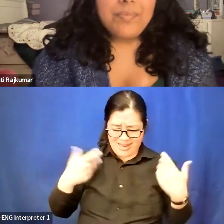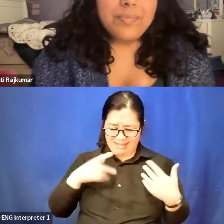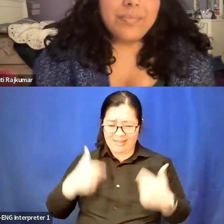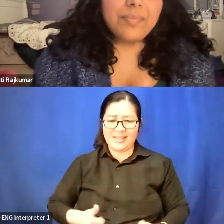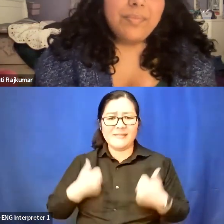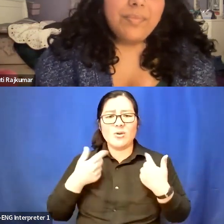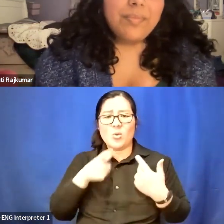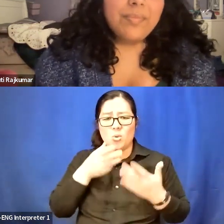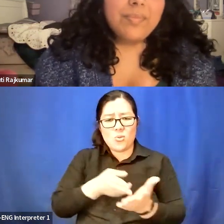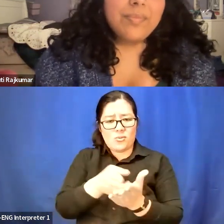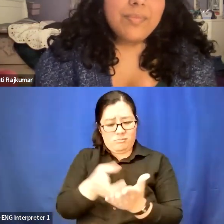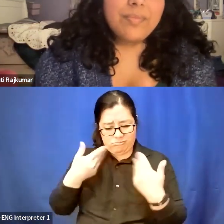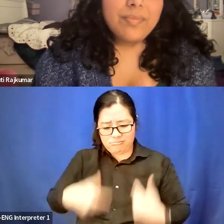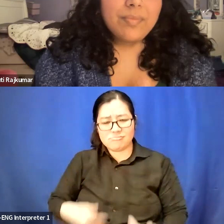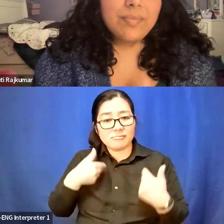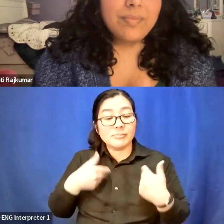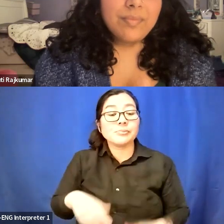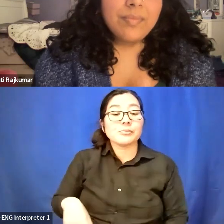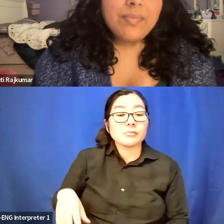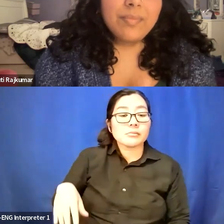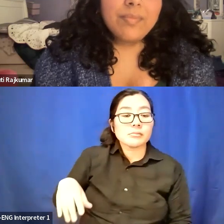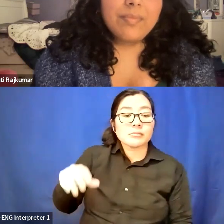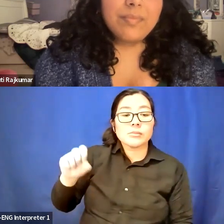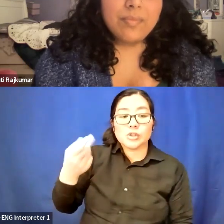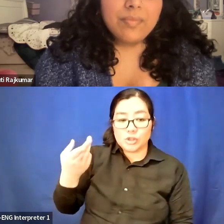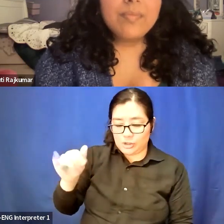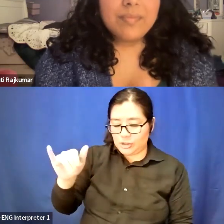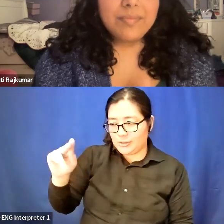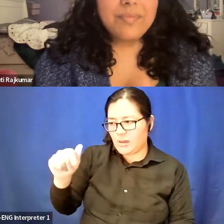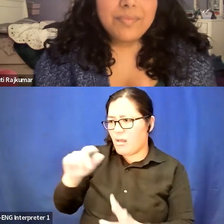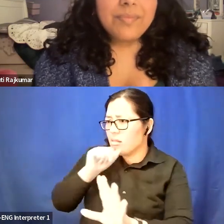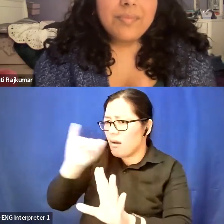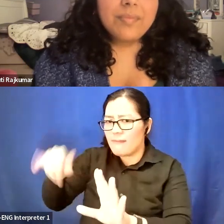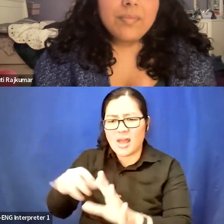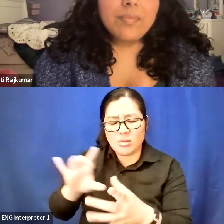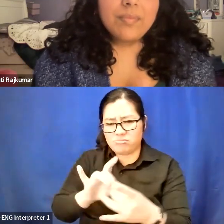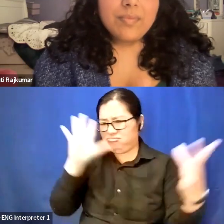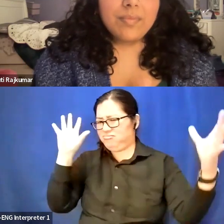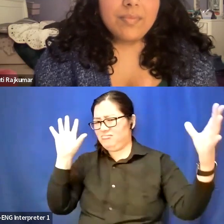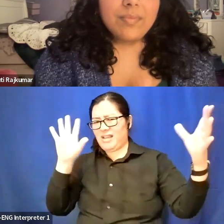I love that. Like you had to break out of the mold that wasn't created for you.